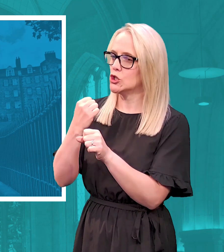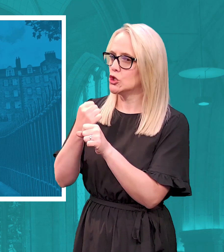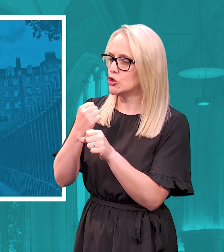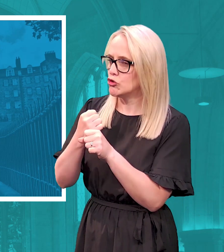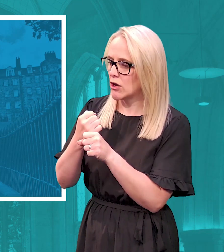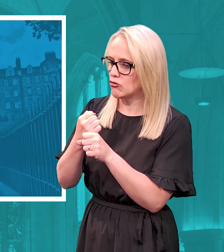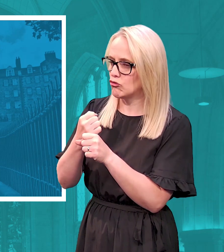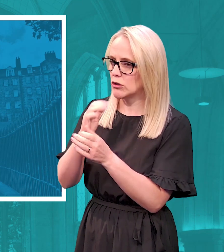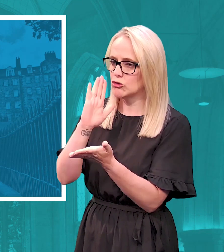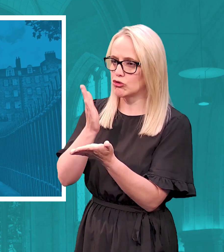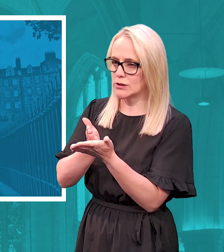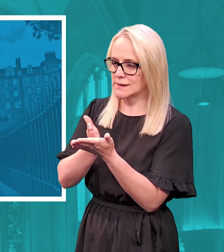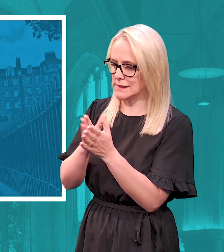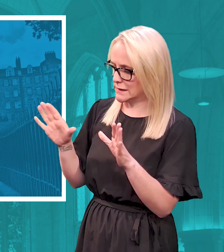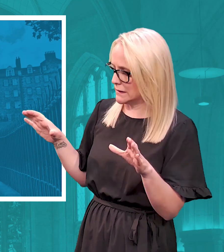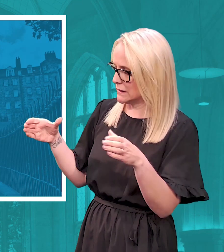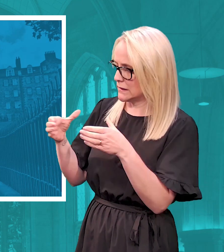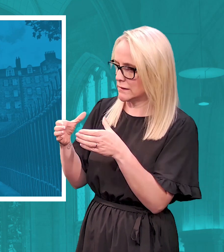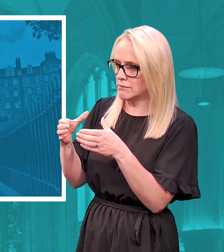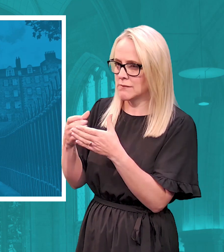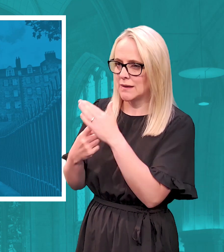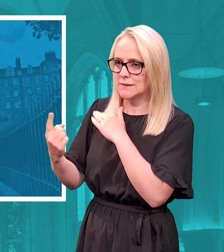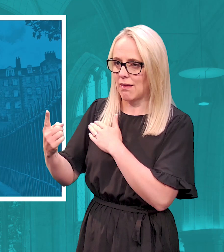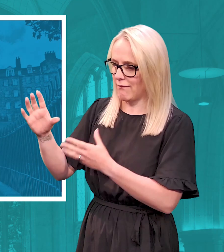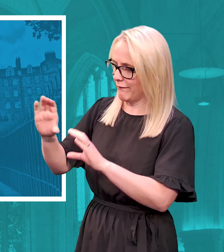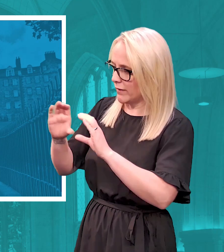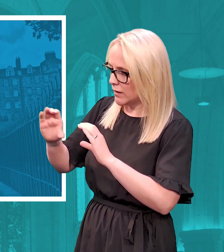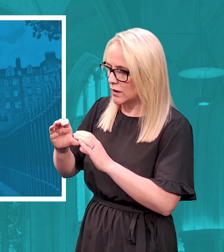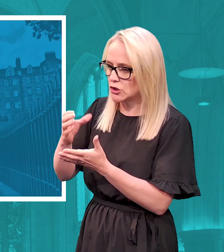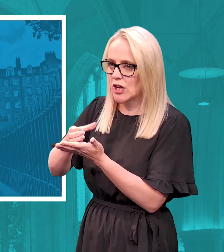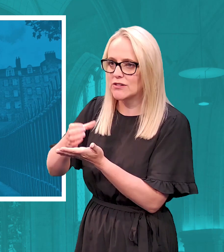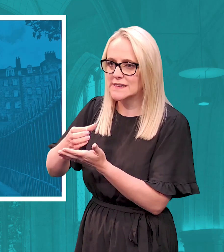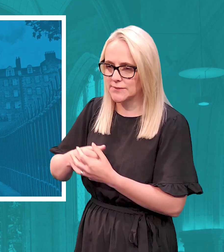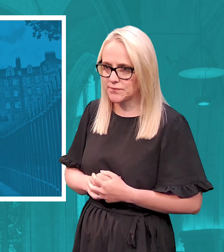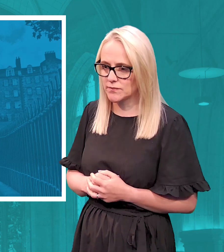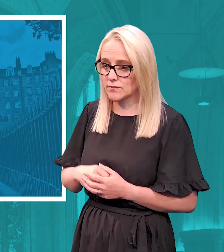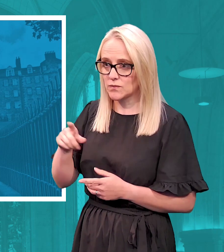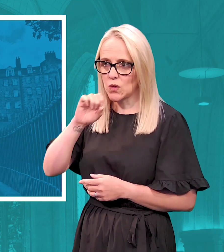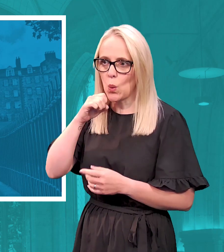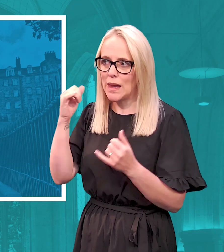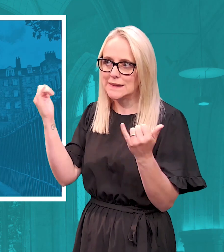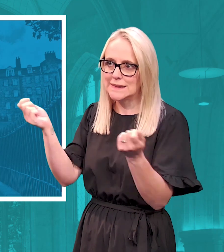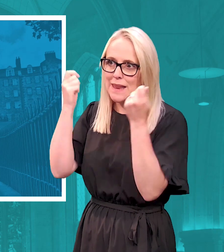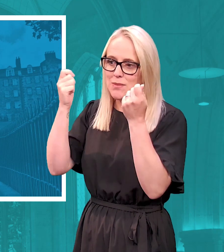statutory corporation and charity. We're about to celebrate our 100th birthday.